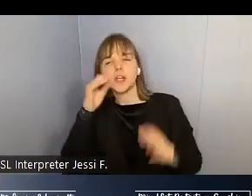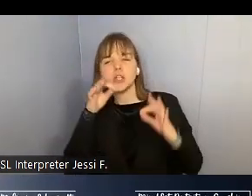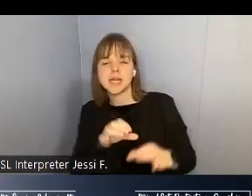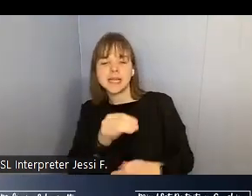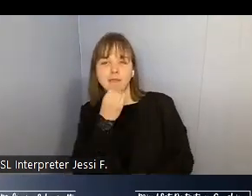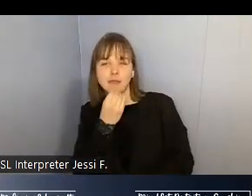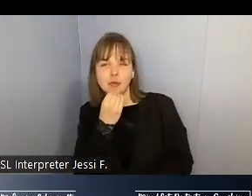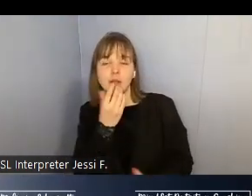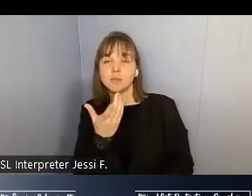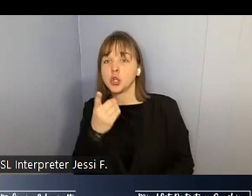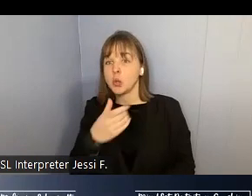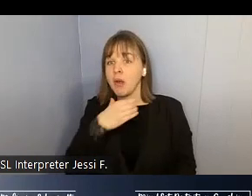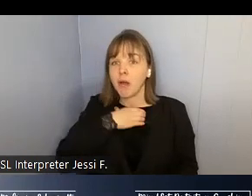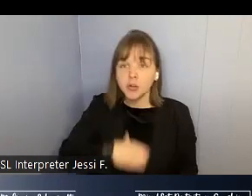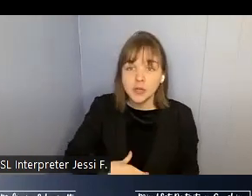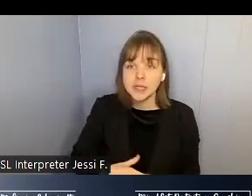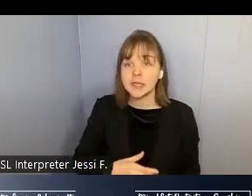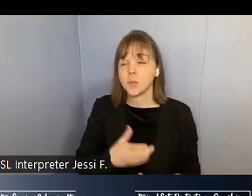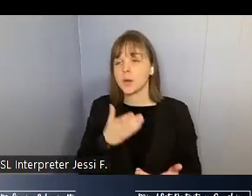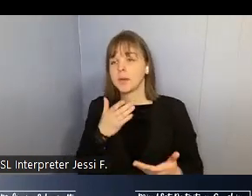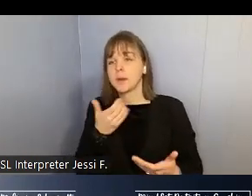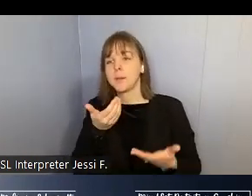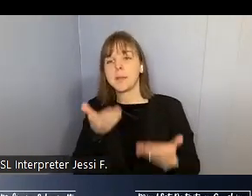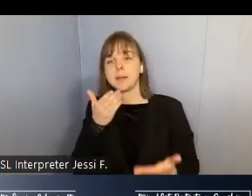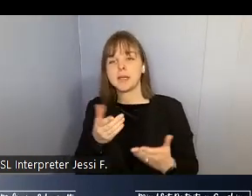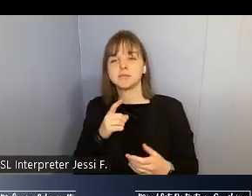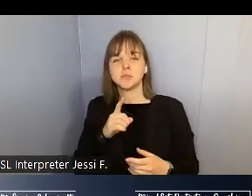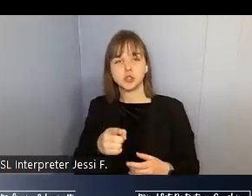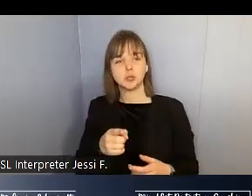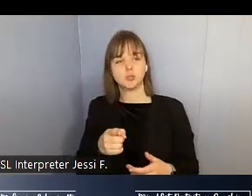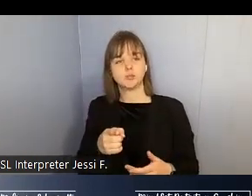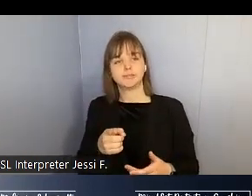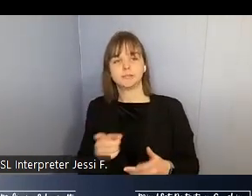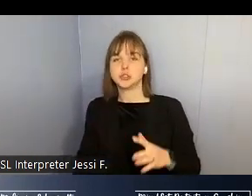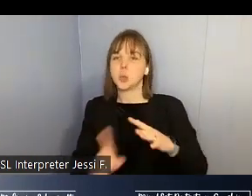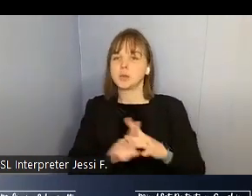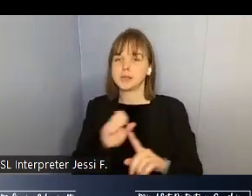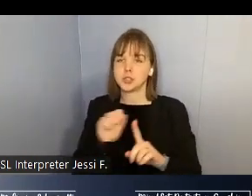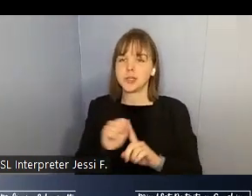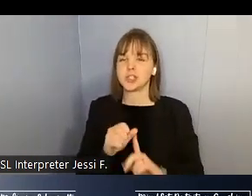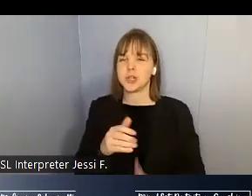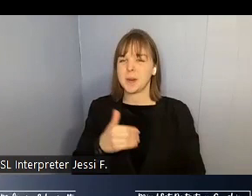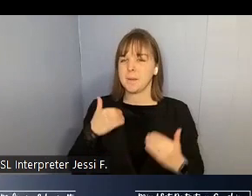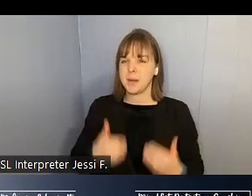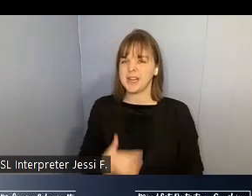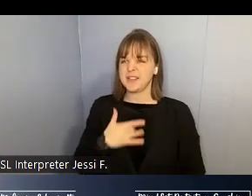Are there people, places, or situations that are triggers to us making less-than-optimal decisions?